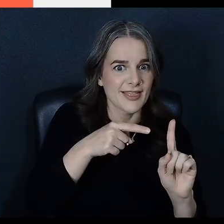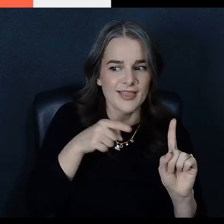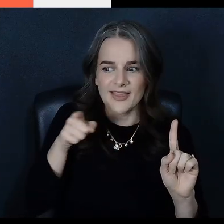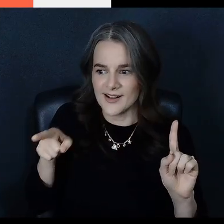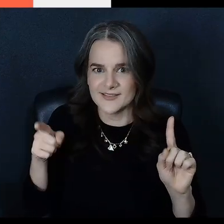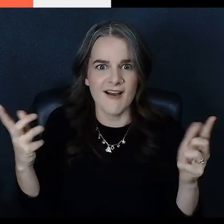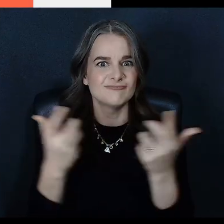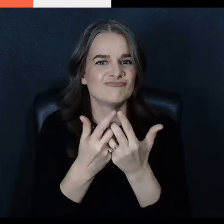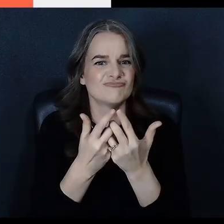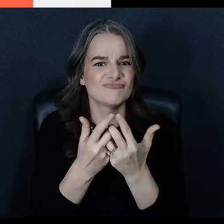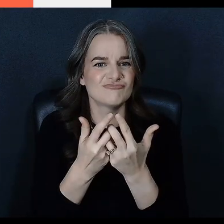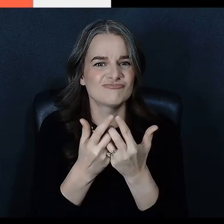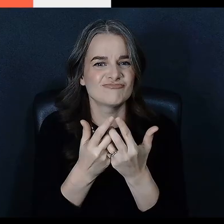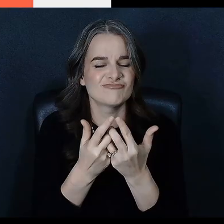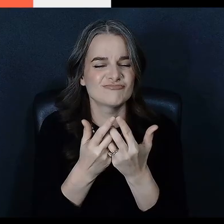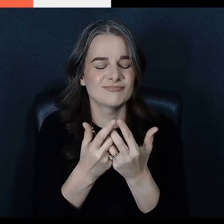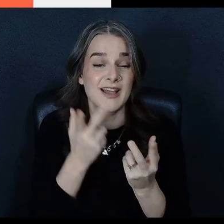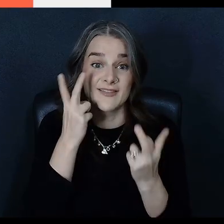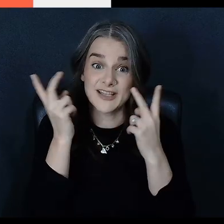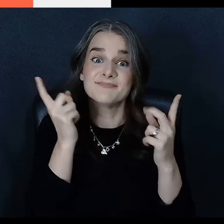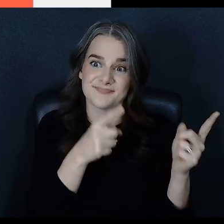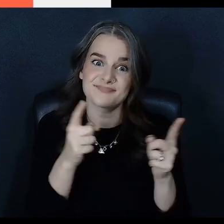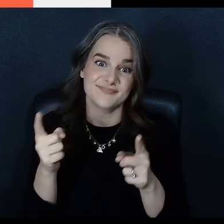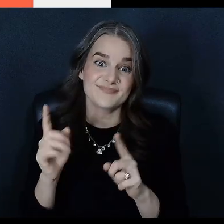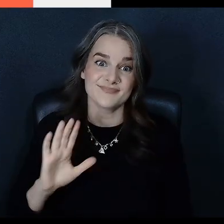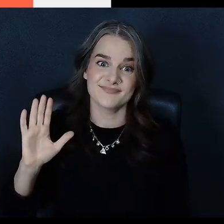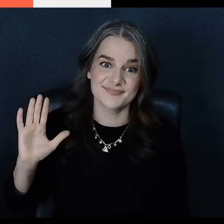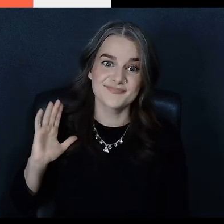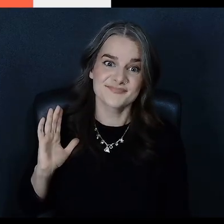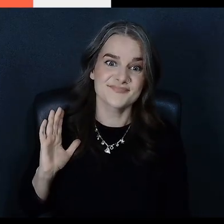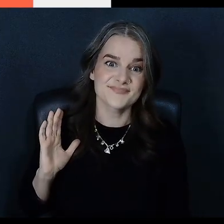I've seen this both at the Tech Act and also as a consultant.